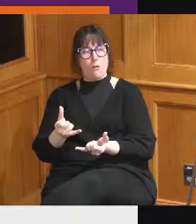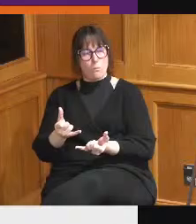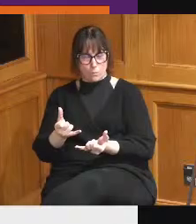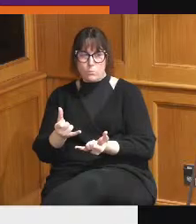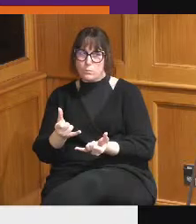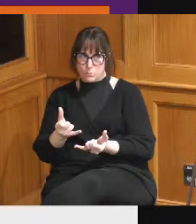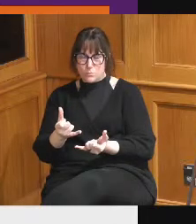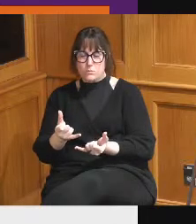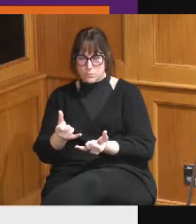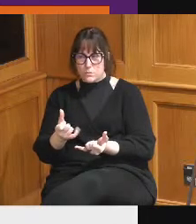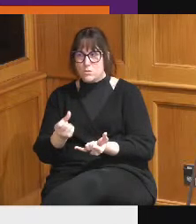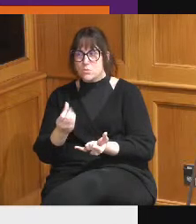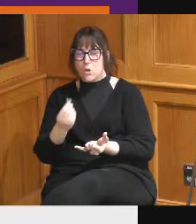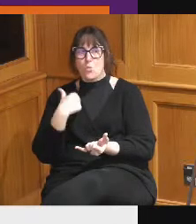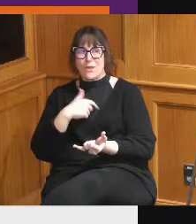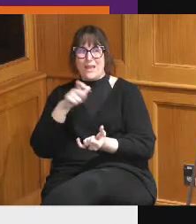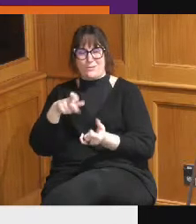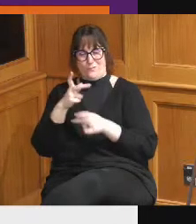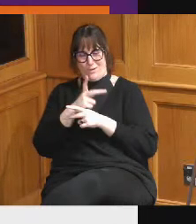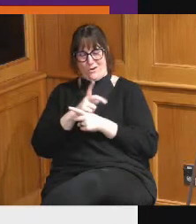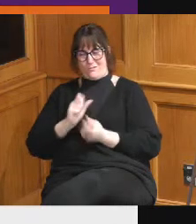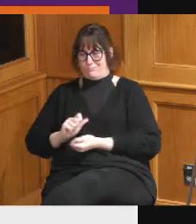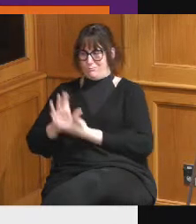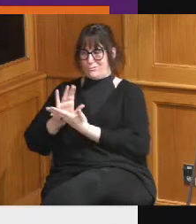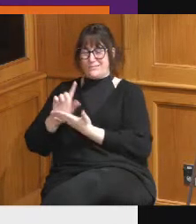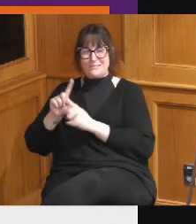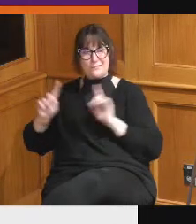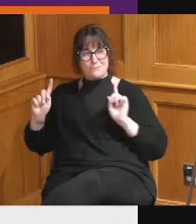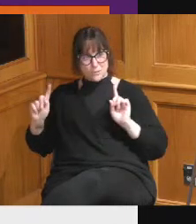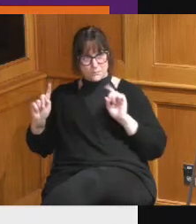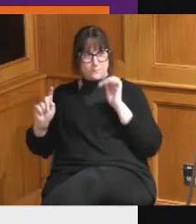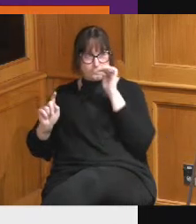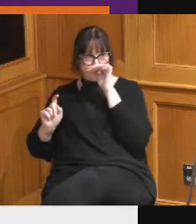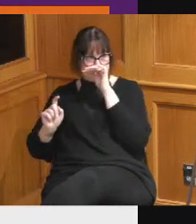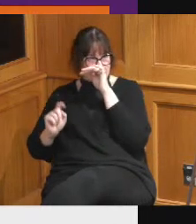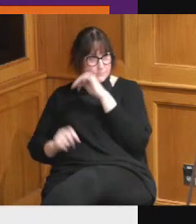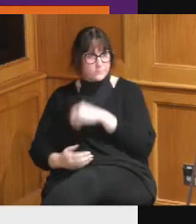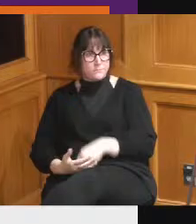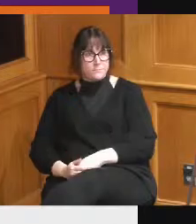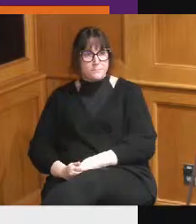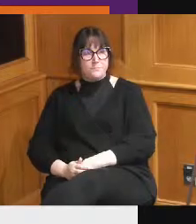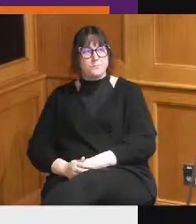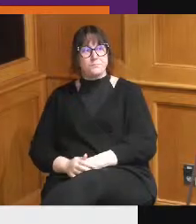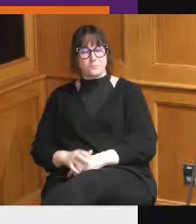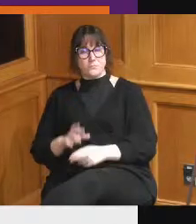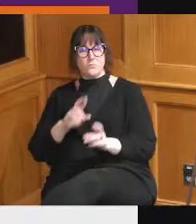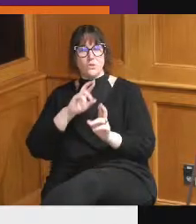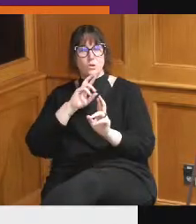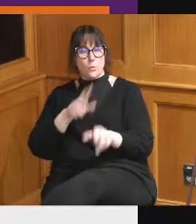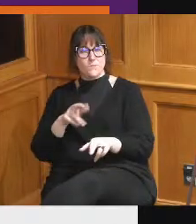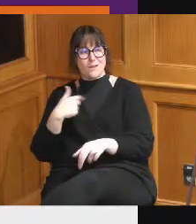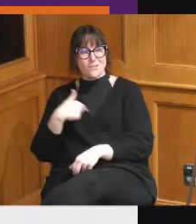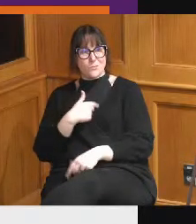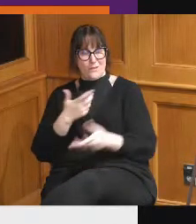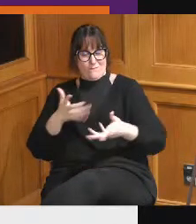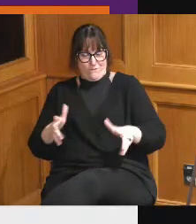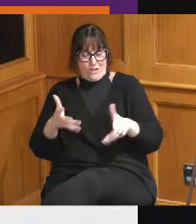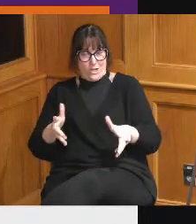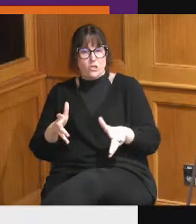we really had to figure out other ways to do this the response that we had was most importantly was